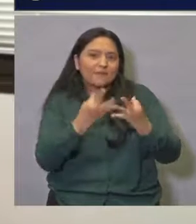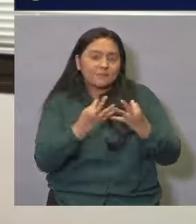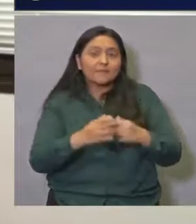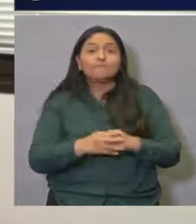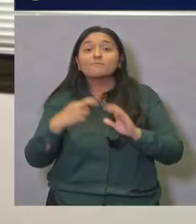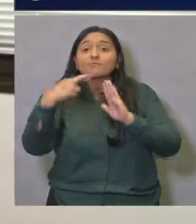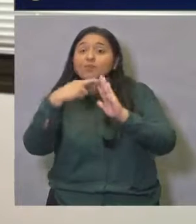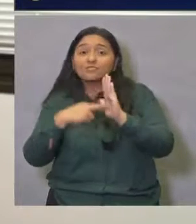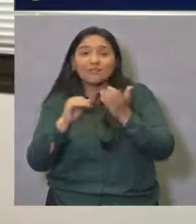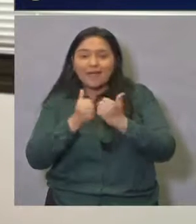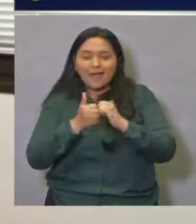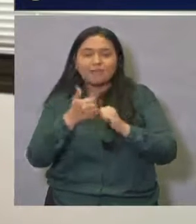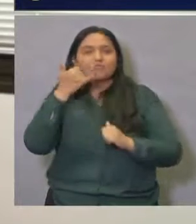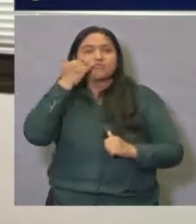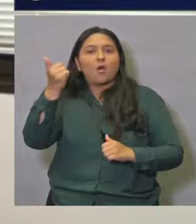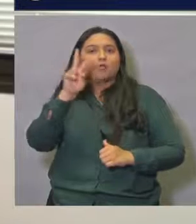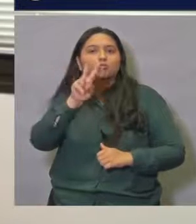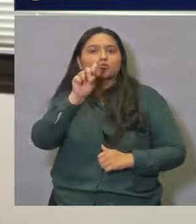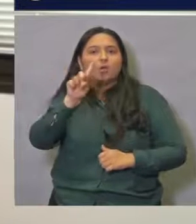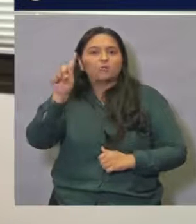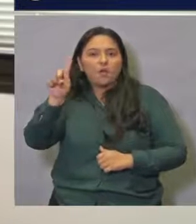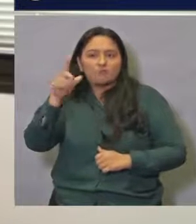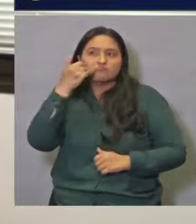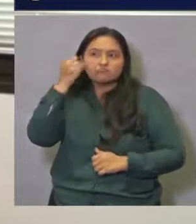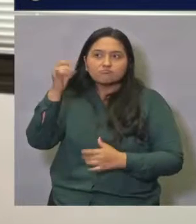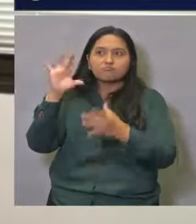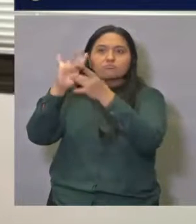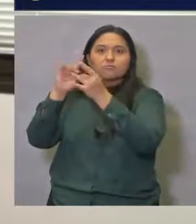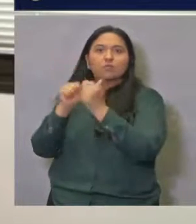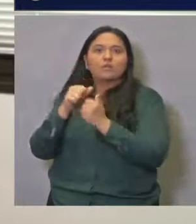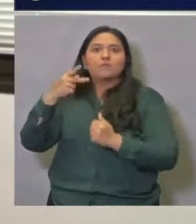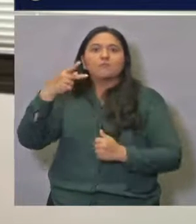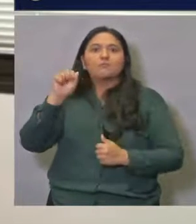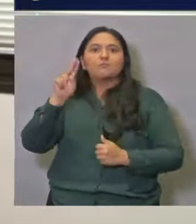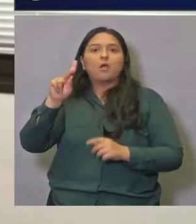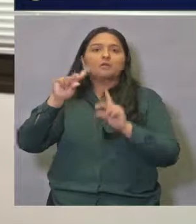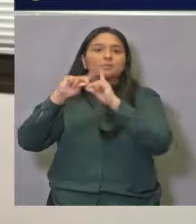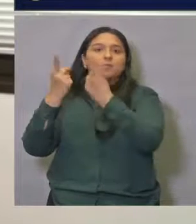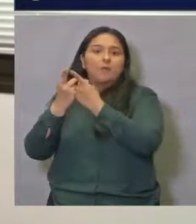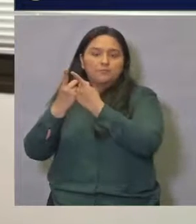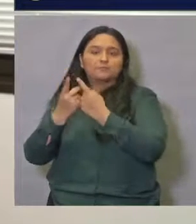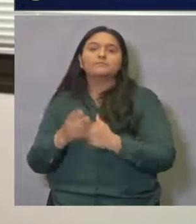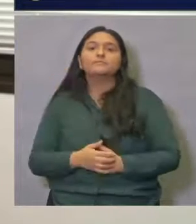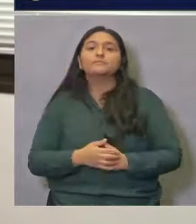NIÑOS, HUEVOS DECORADOS, RECURSOS DE COMIDA Y MUCHO MÁS